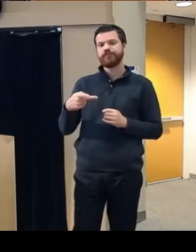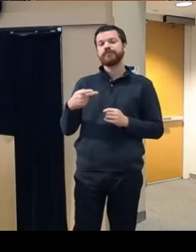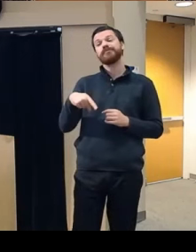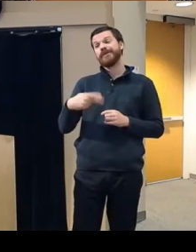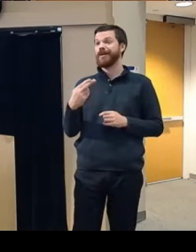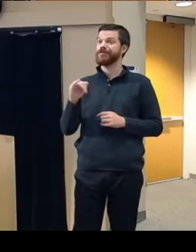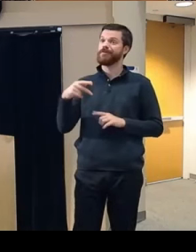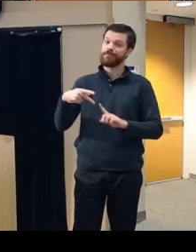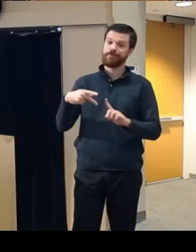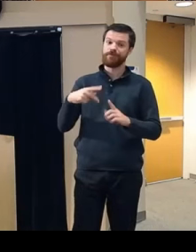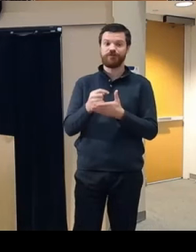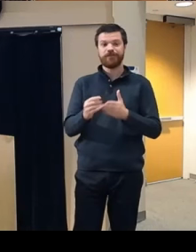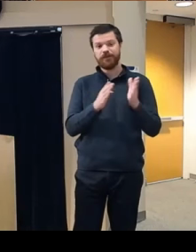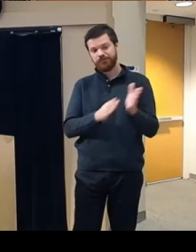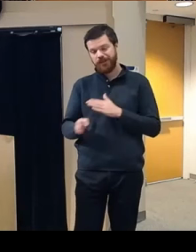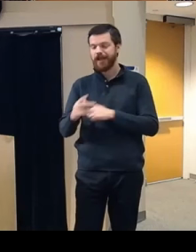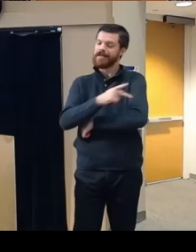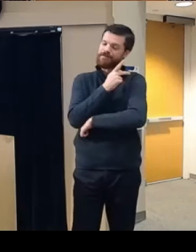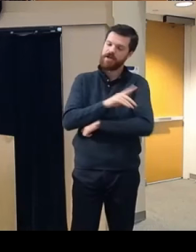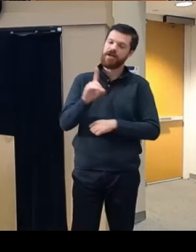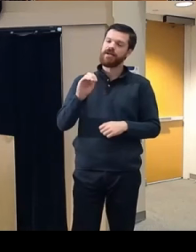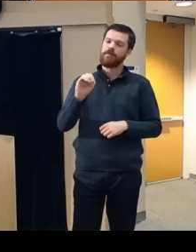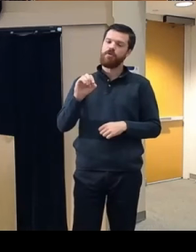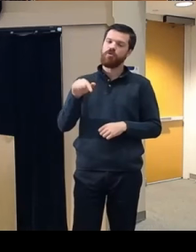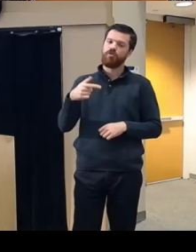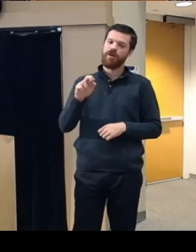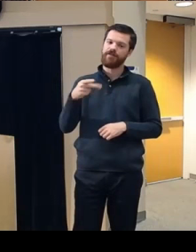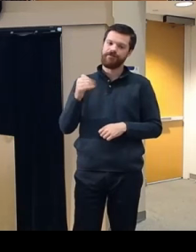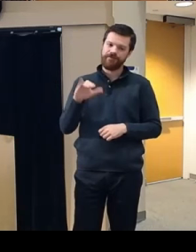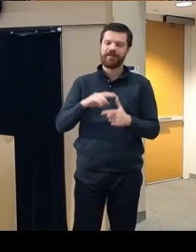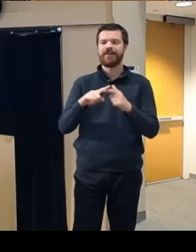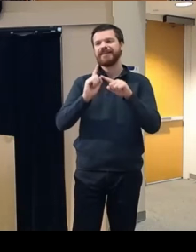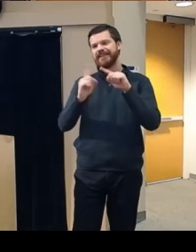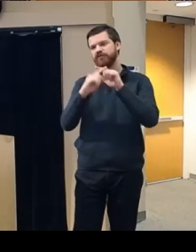plan it brings in the patient demographics and then I have different sections that um need to